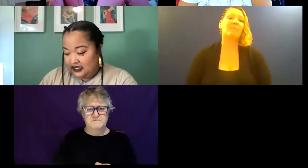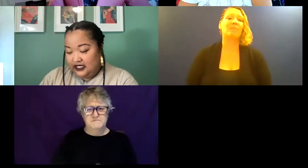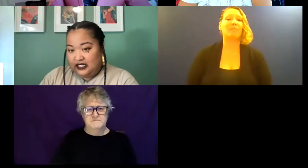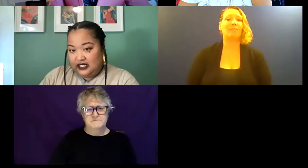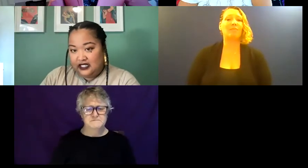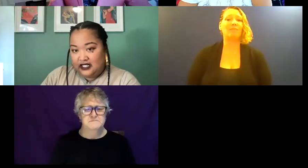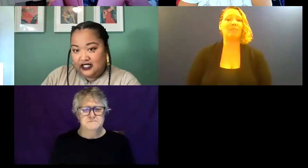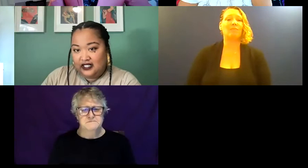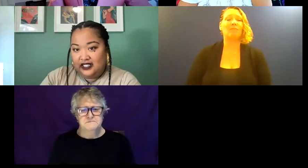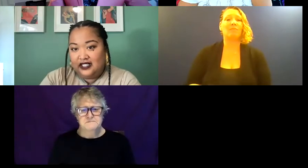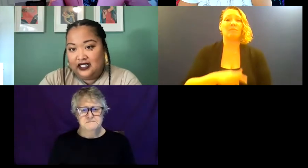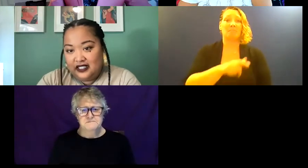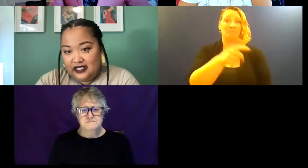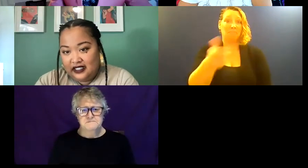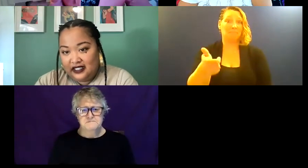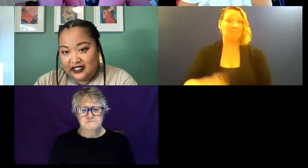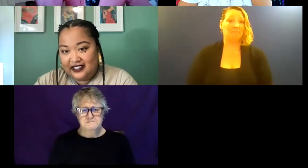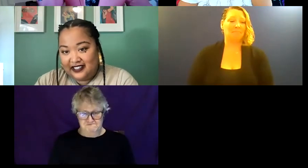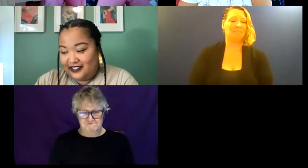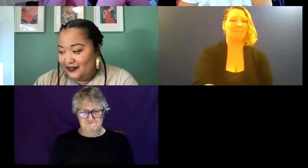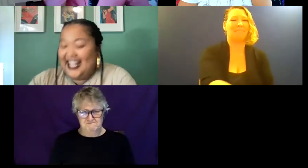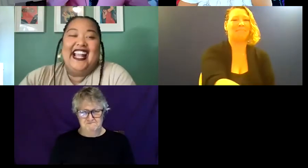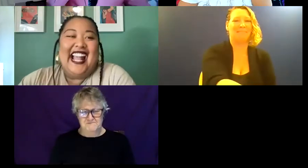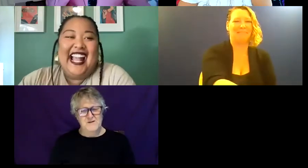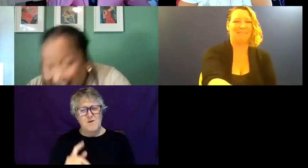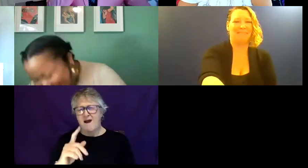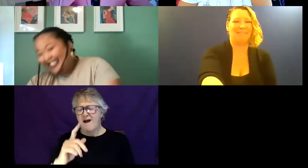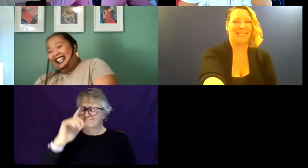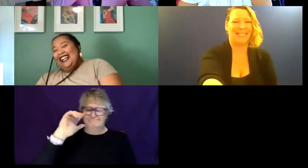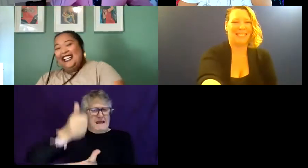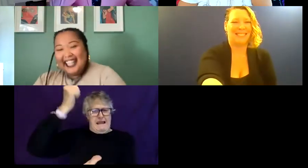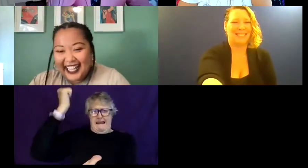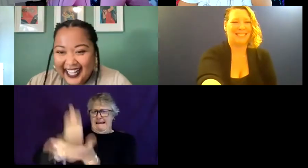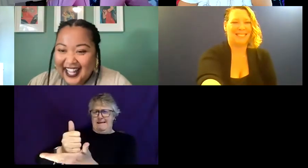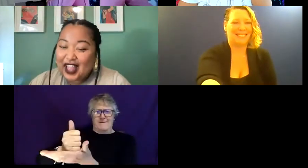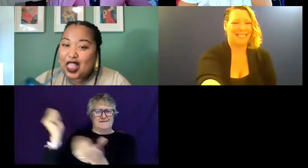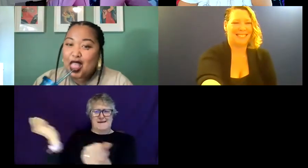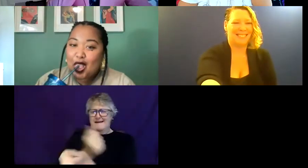Tyler: Yeah, I think, this is also, well, amen to everything.